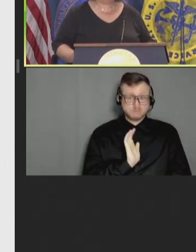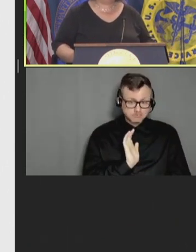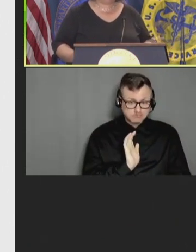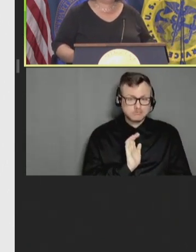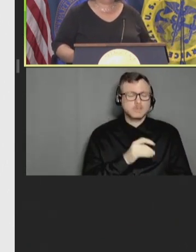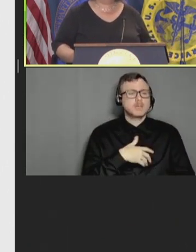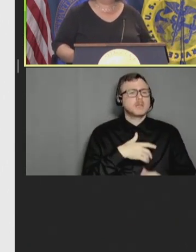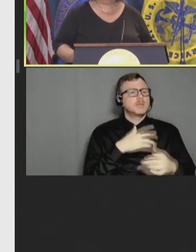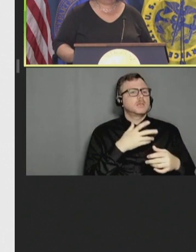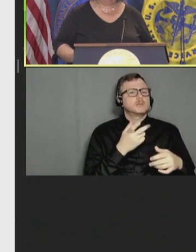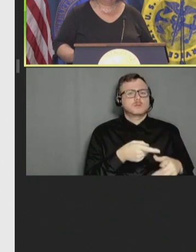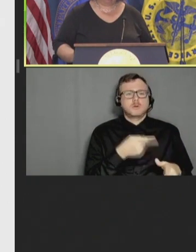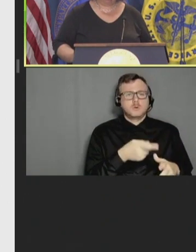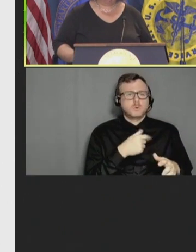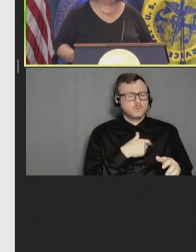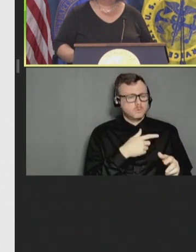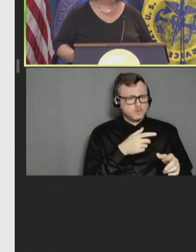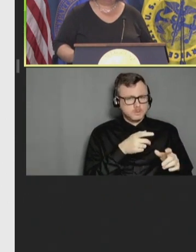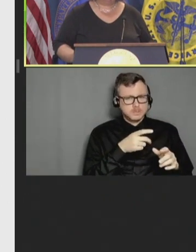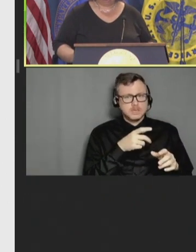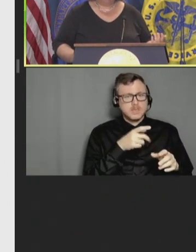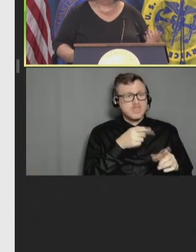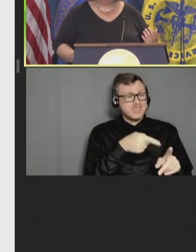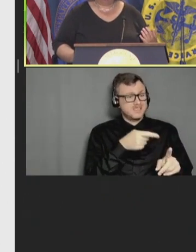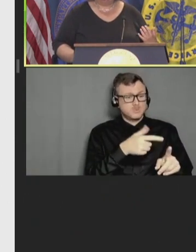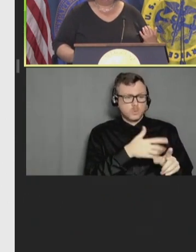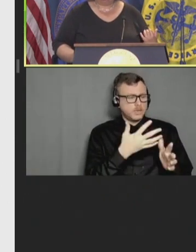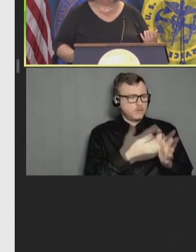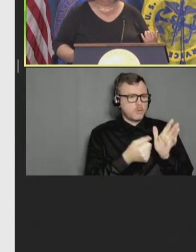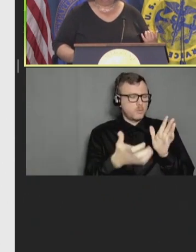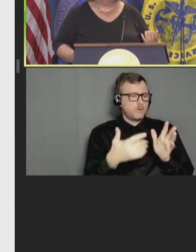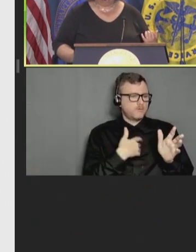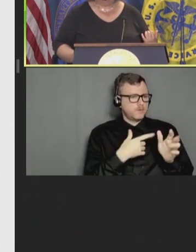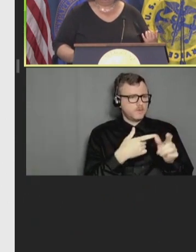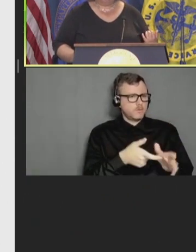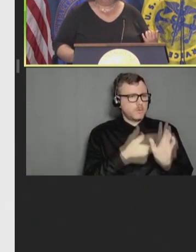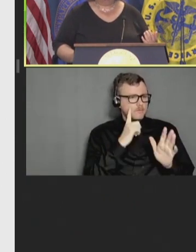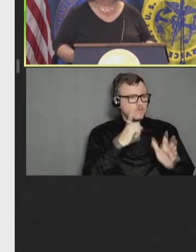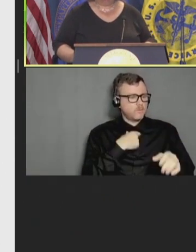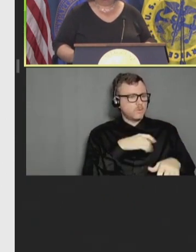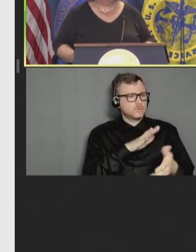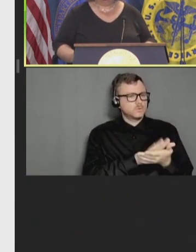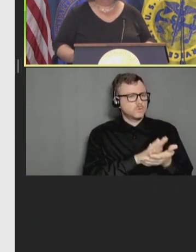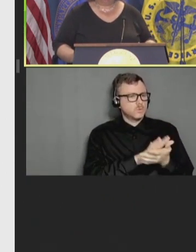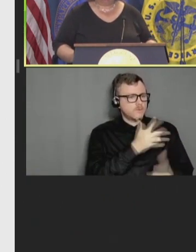any type of vaccine requirements for schools. We're also seeing bills that have come up that